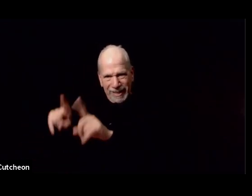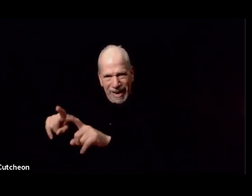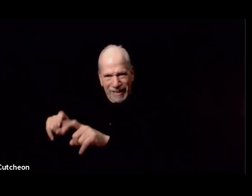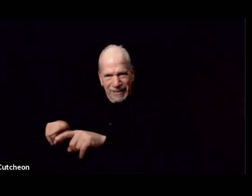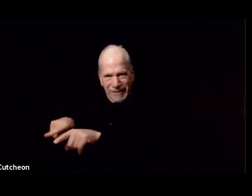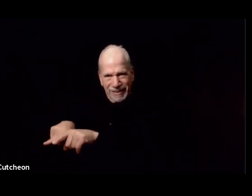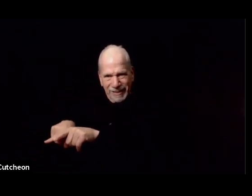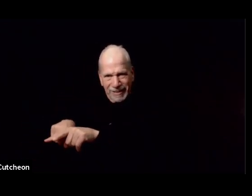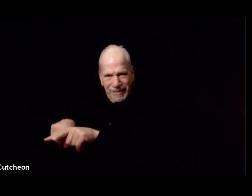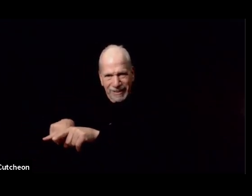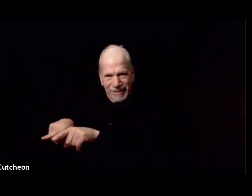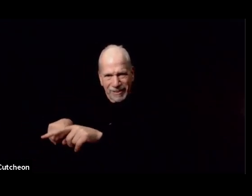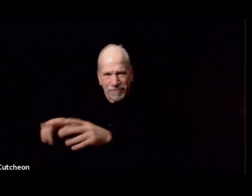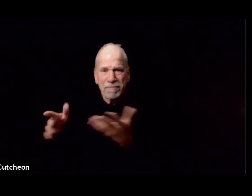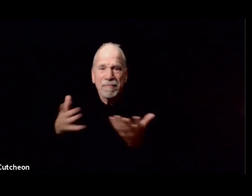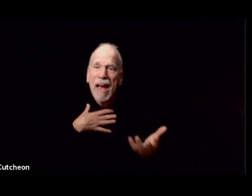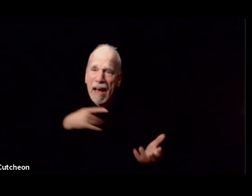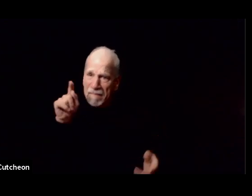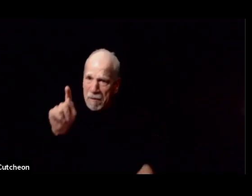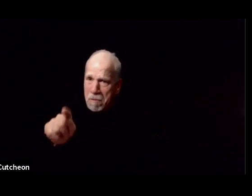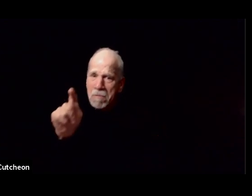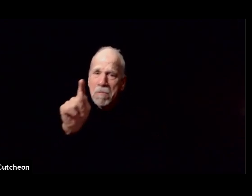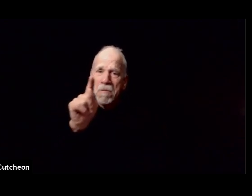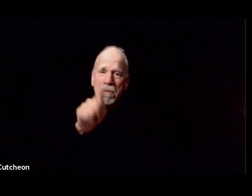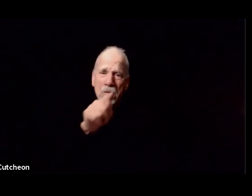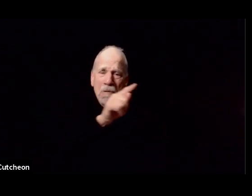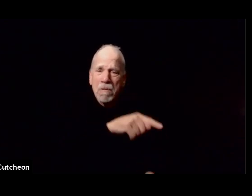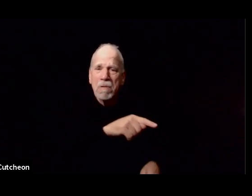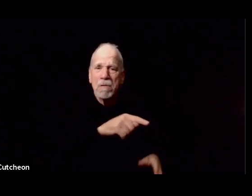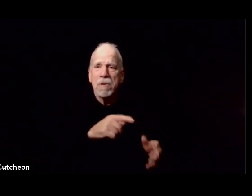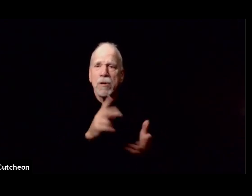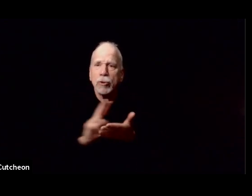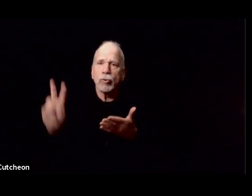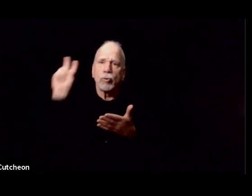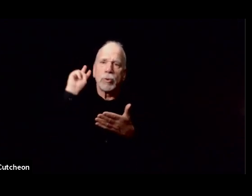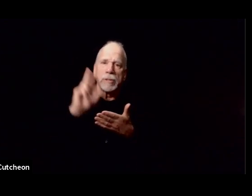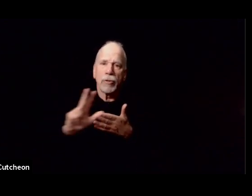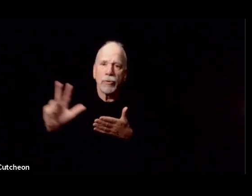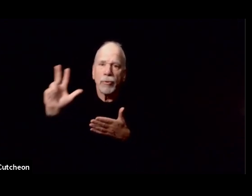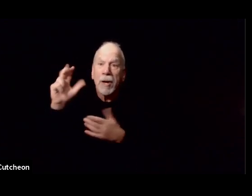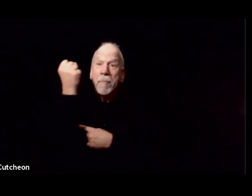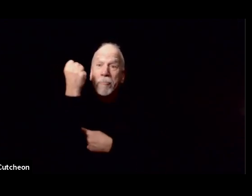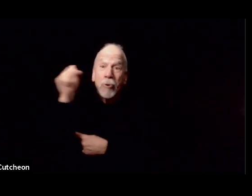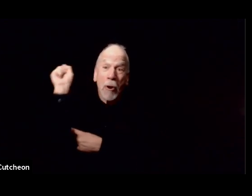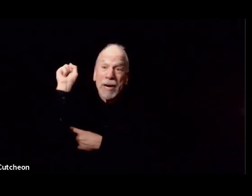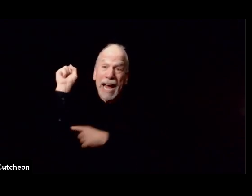following the mass gatherings so we have we've attempted to make community-based approaches